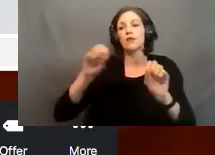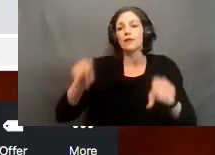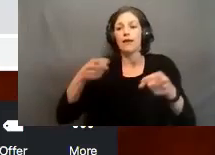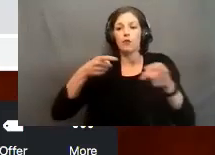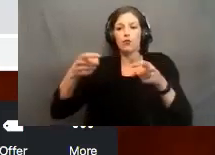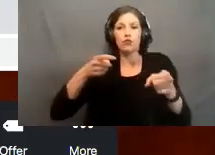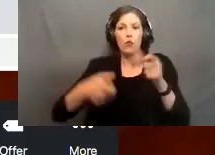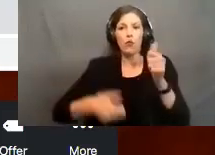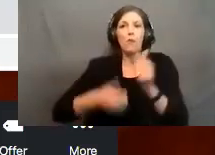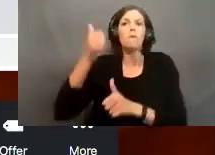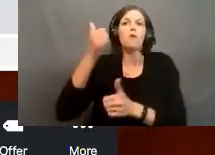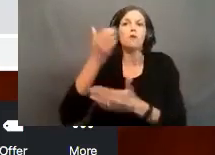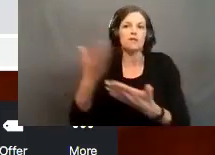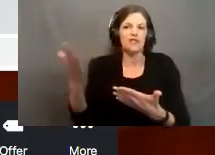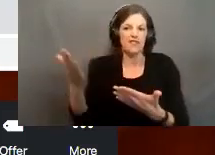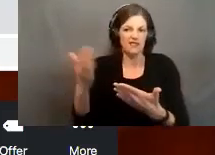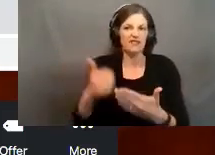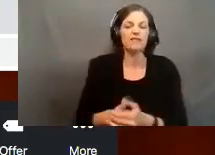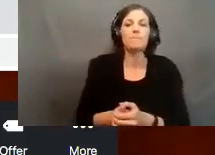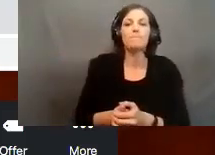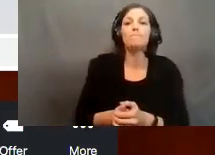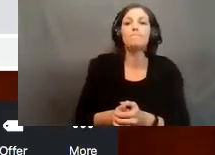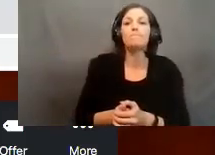items. And then 12:37:15 if anywhere